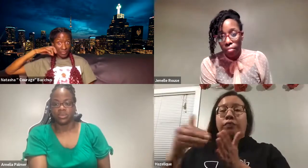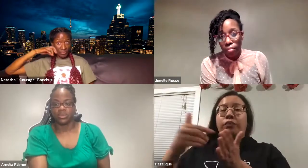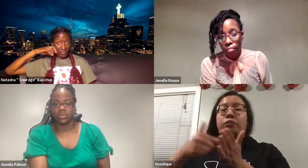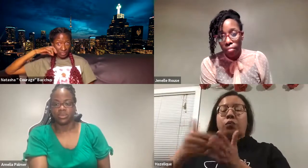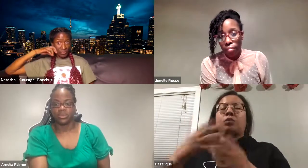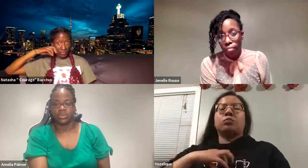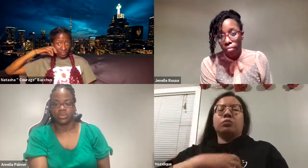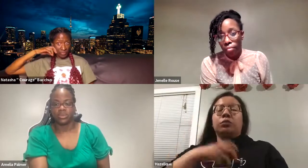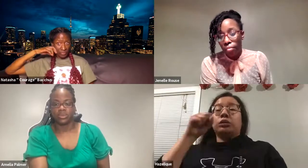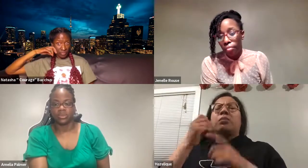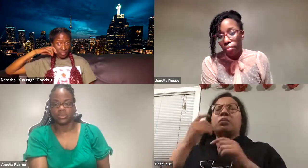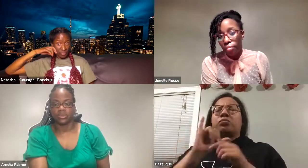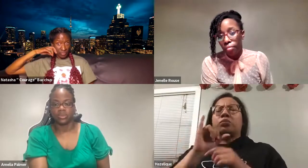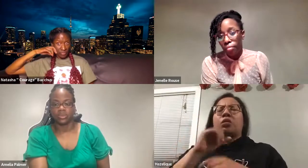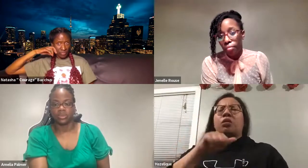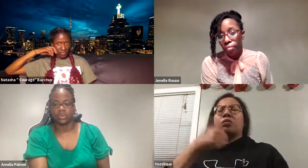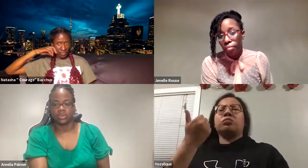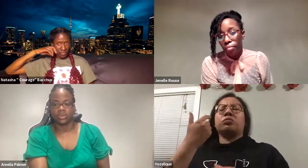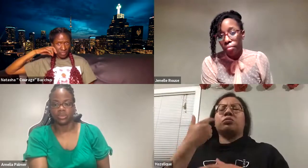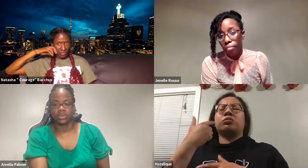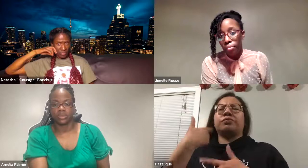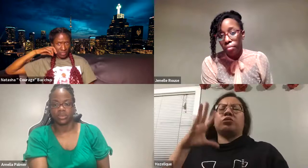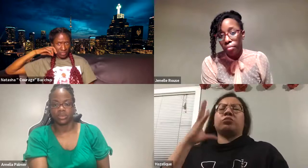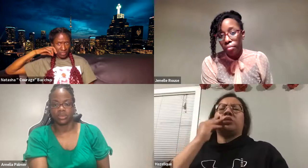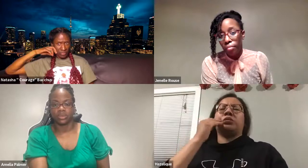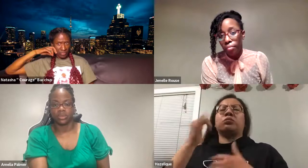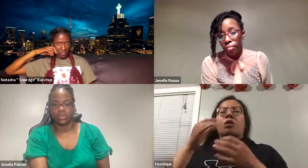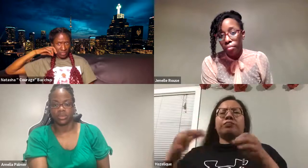you know often we do switch the languages that we use